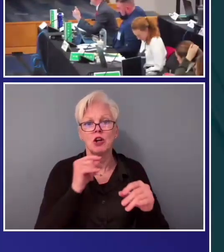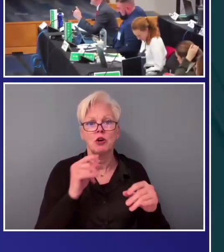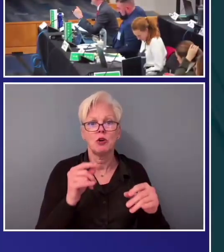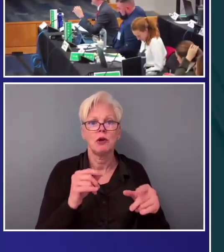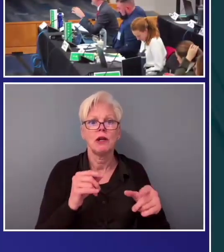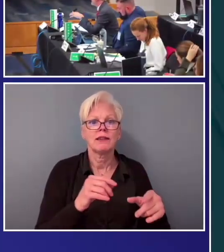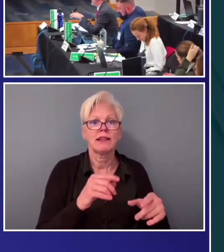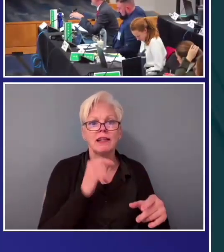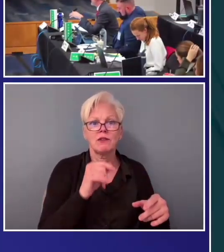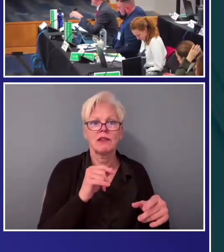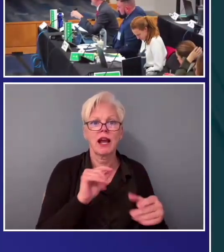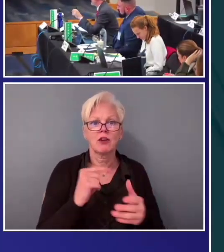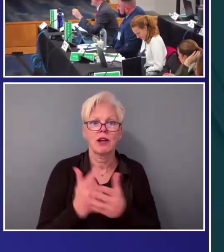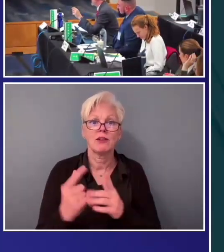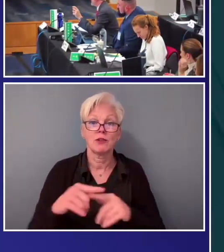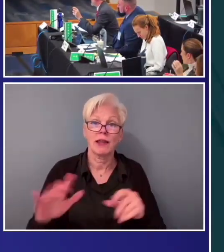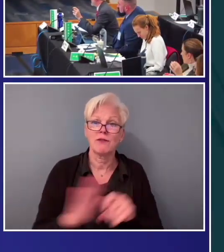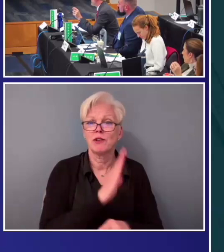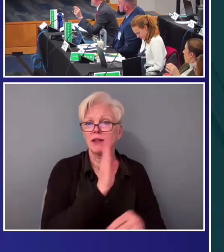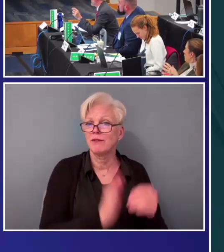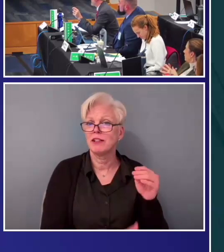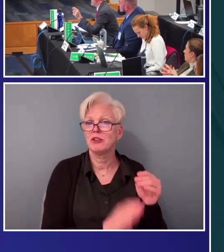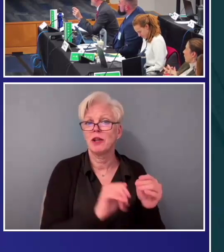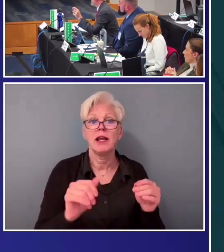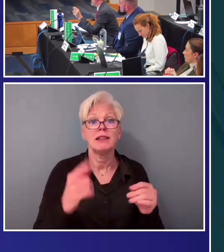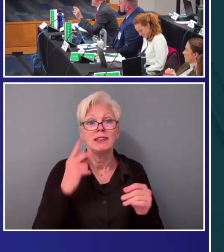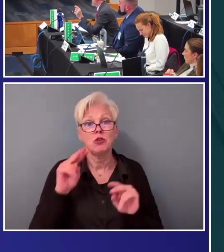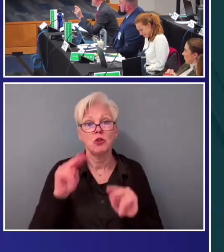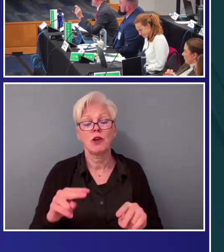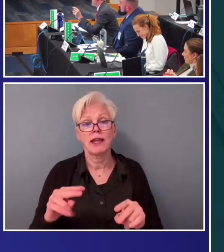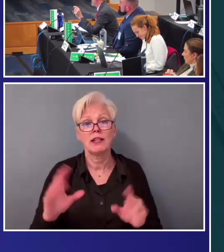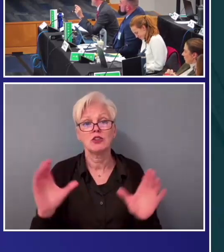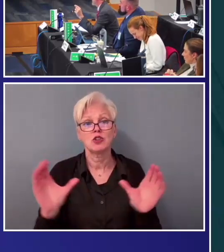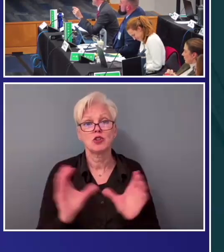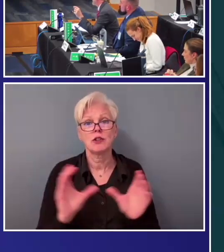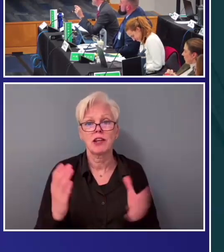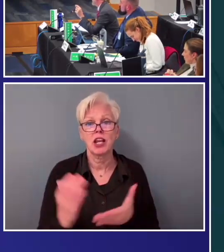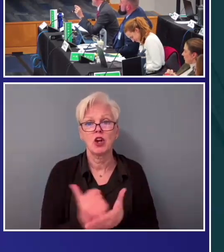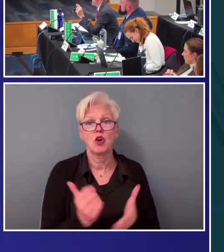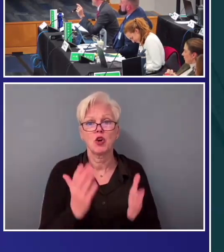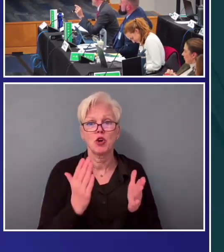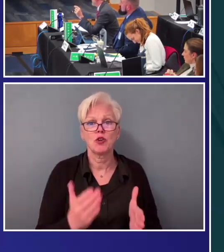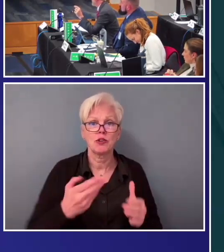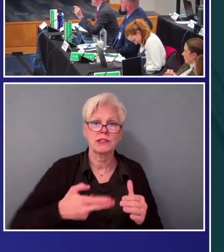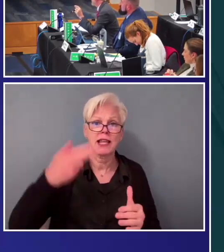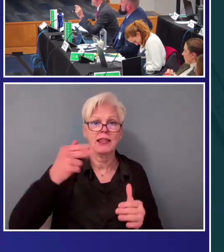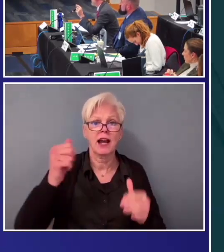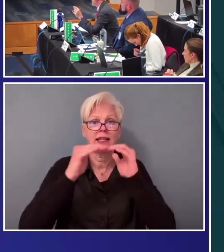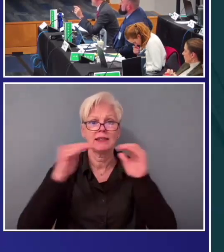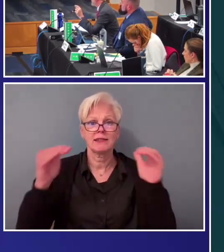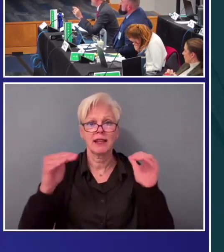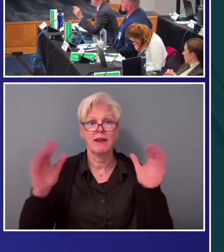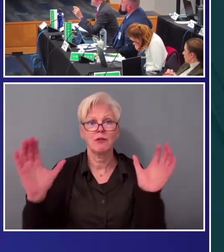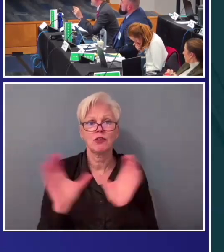So did your preliminary analysis look at certificate earners at the highest level of credential earned in that particular year,